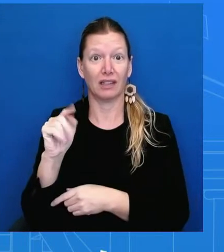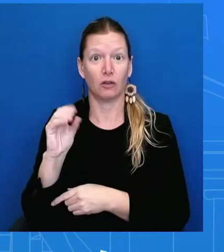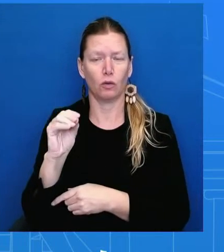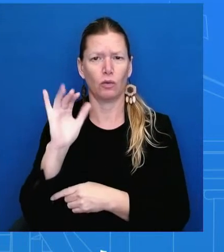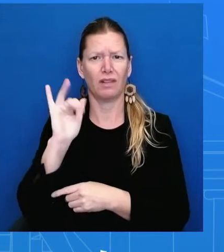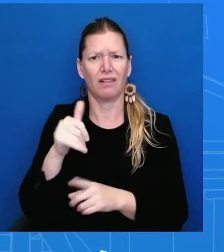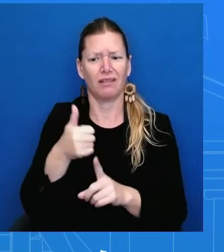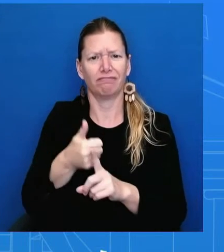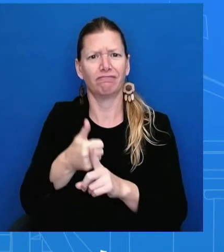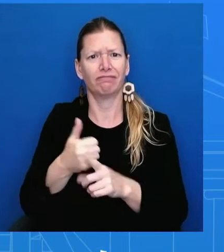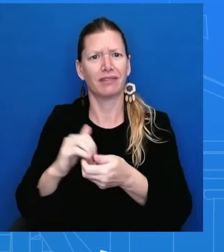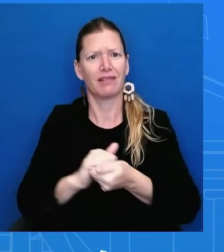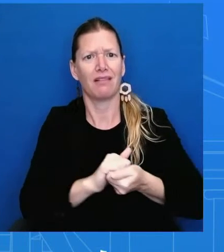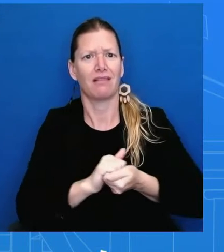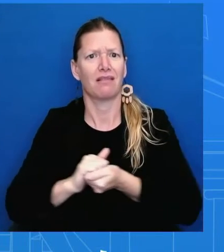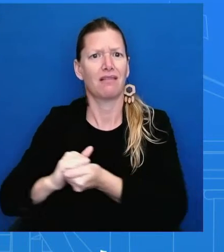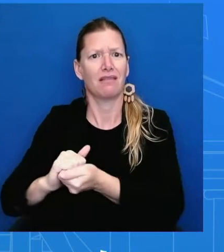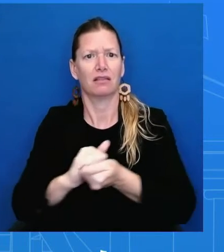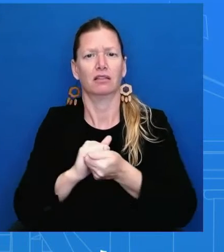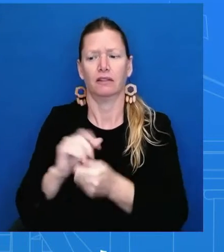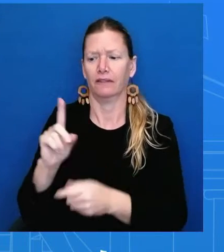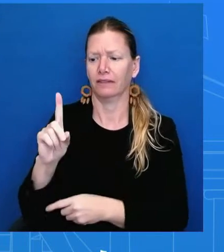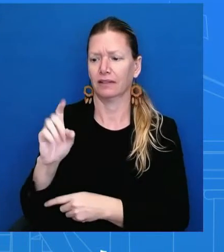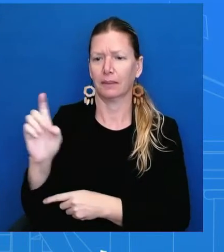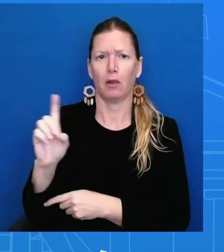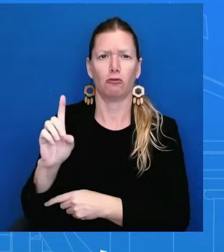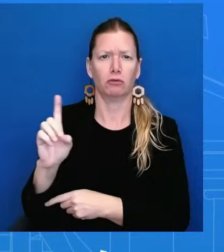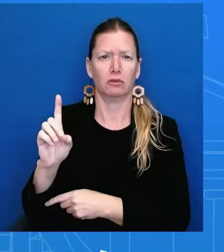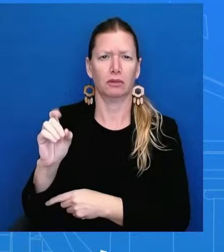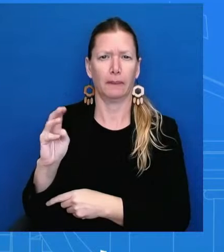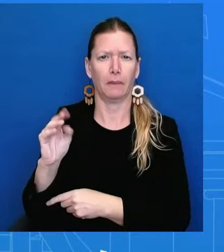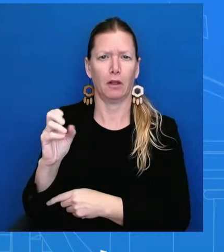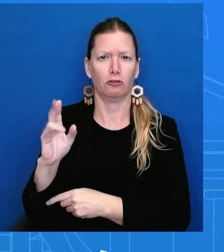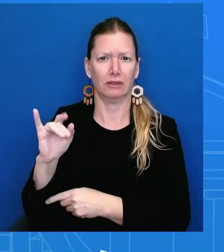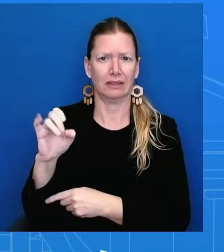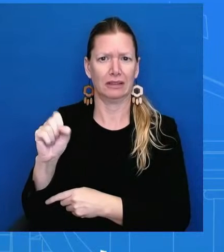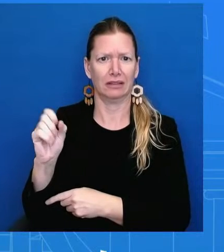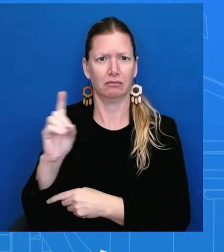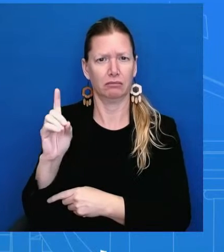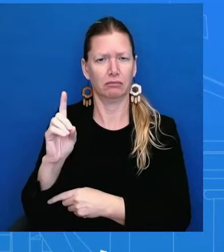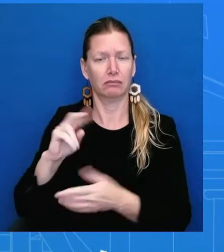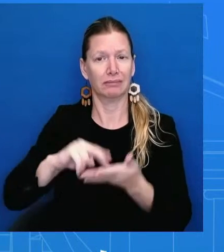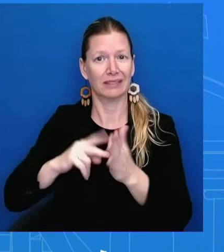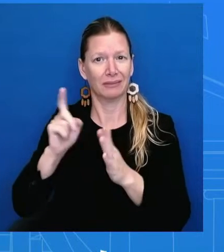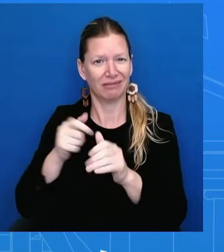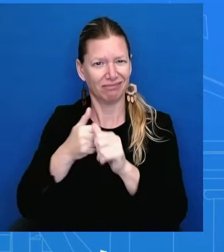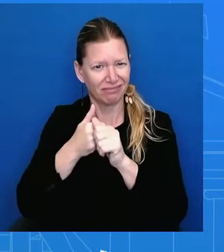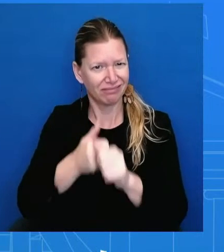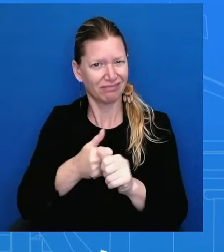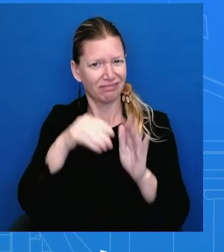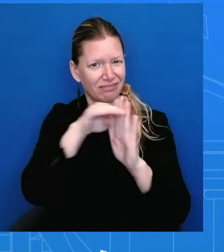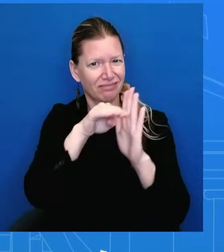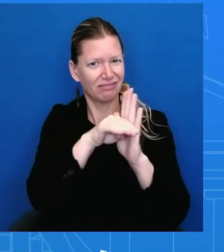And we are and will continue to work with Ukraine on reforms that are necessary for any democracy that wants to be a member of NATO.